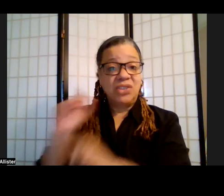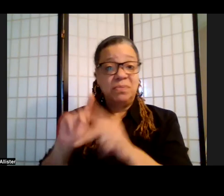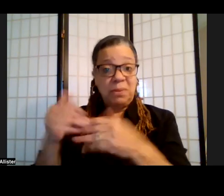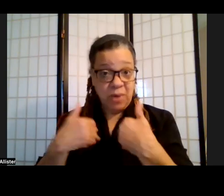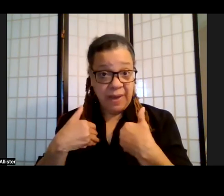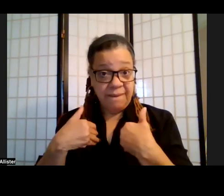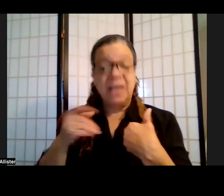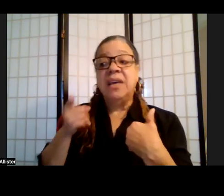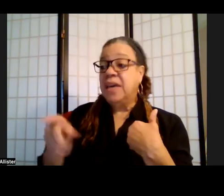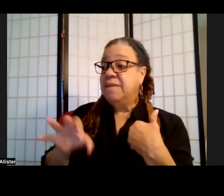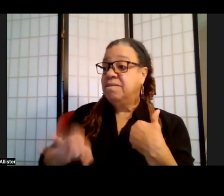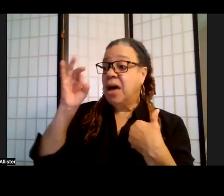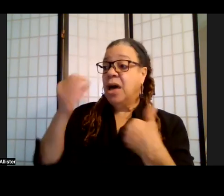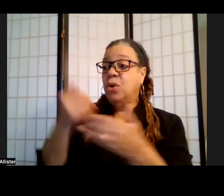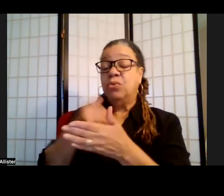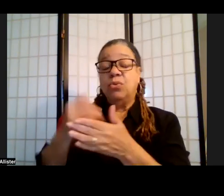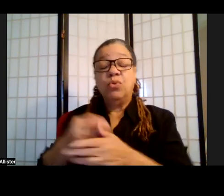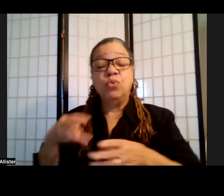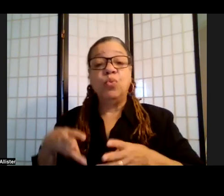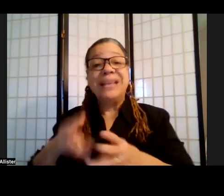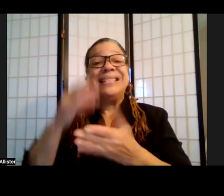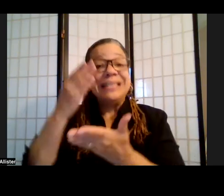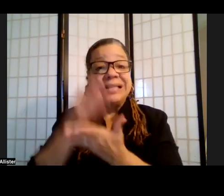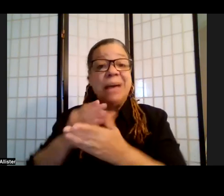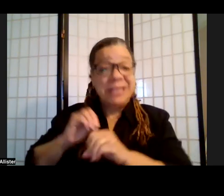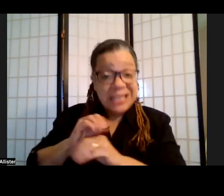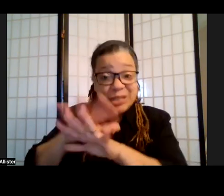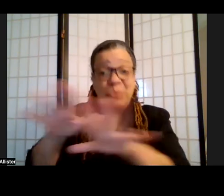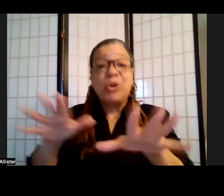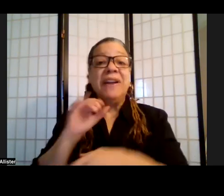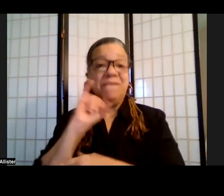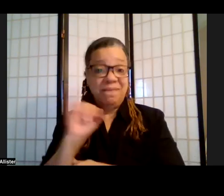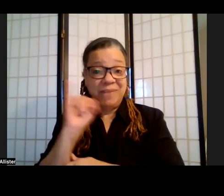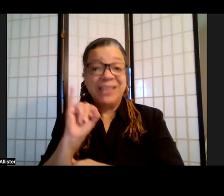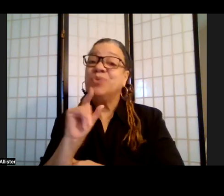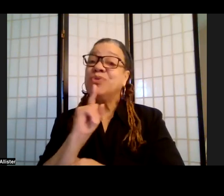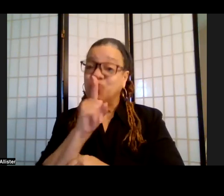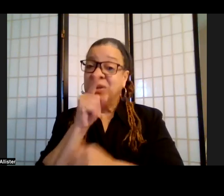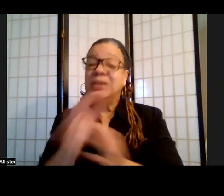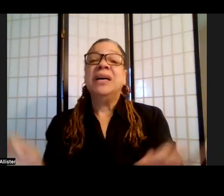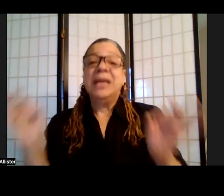new ways to prevent the spread of infections was just as crucial as discovering new lines of antibiotics.